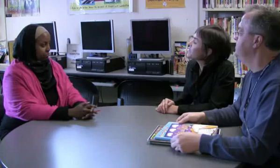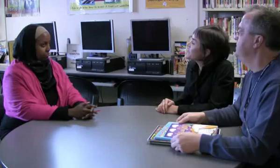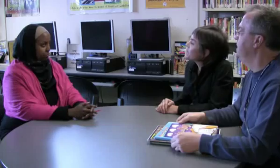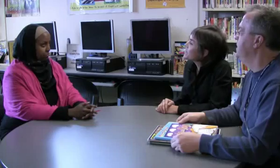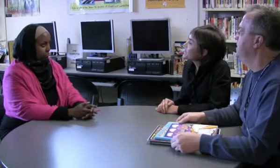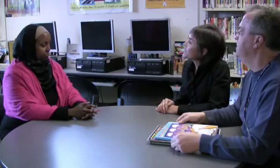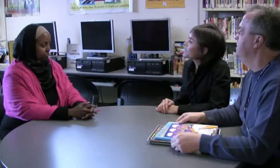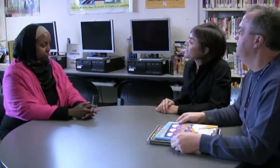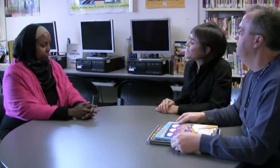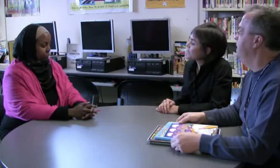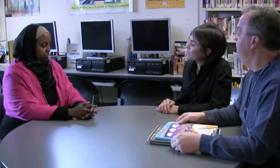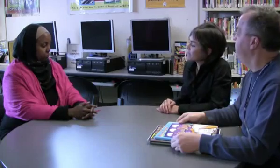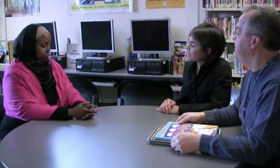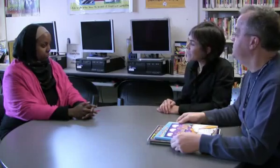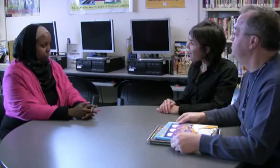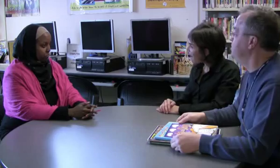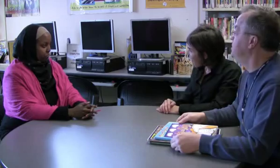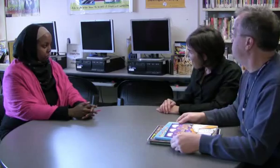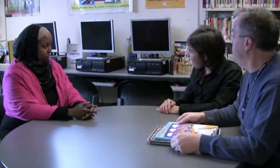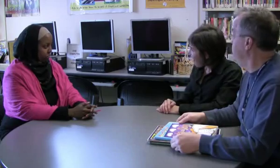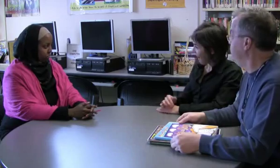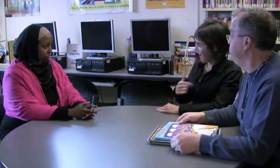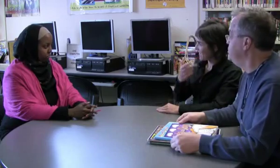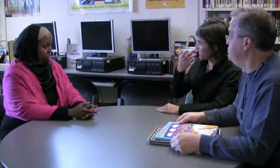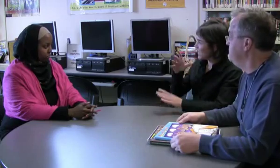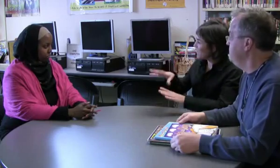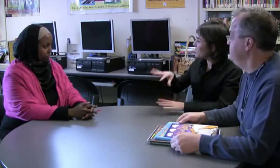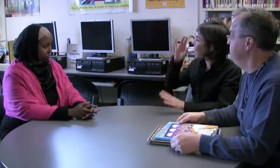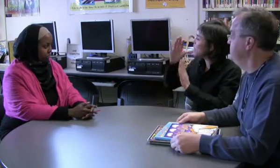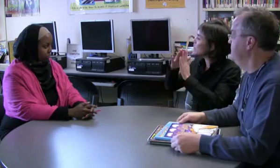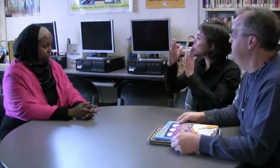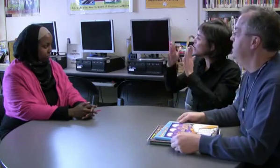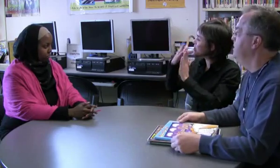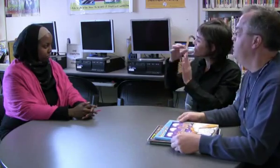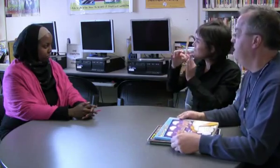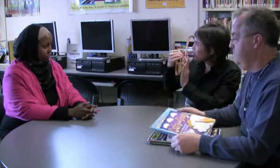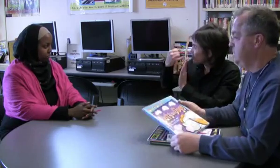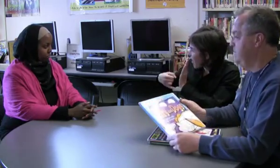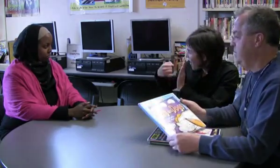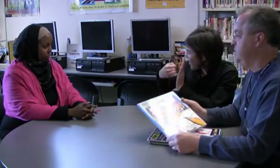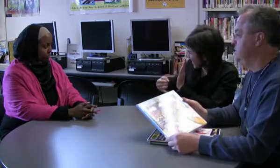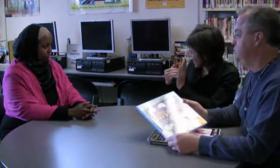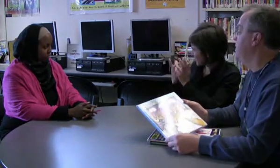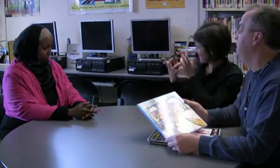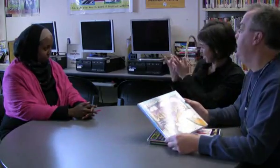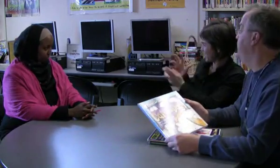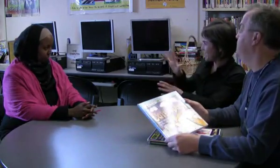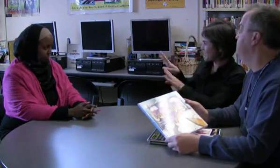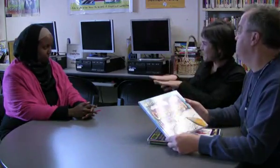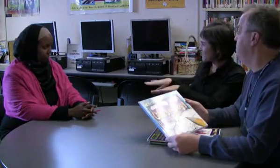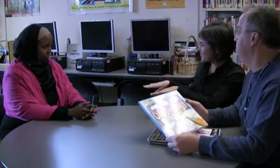I have found some books on drawing for your children.